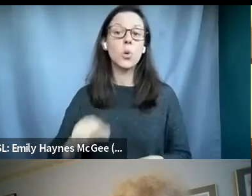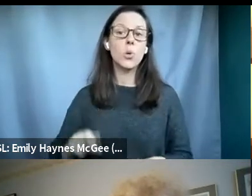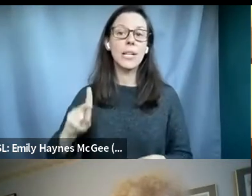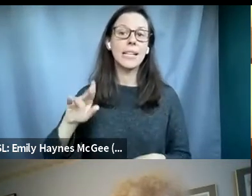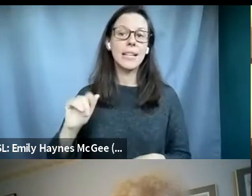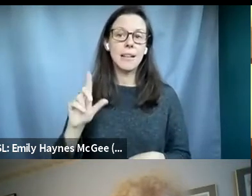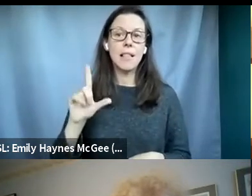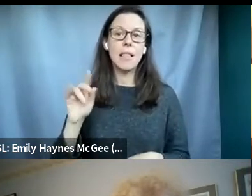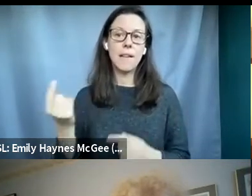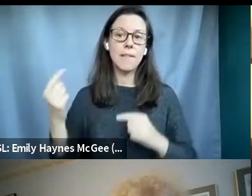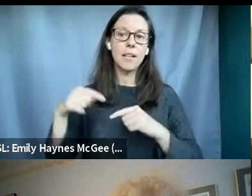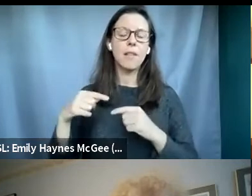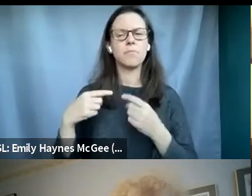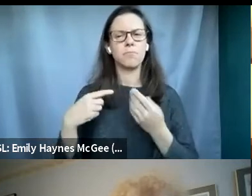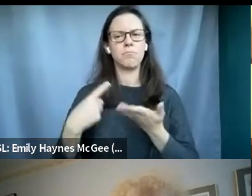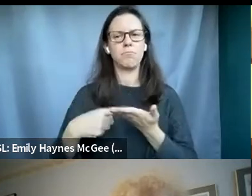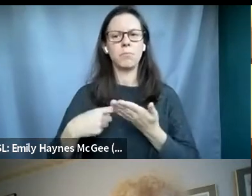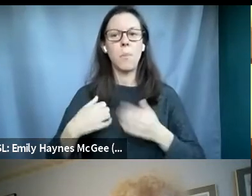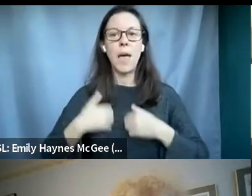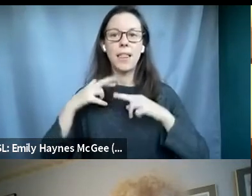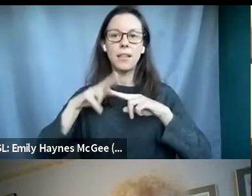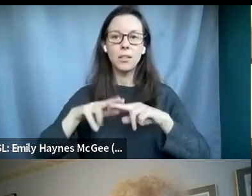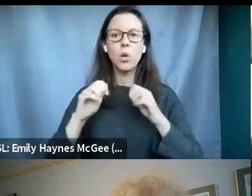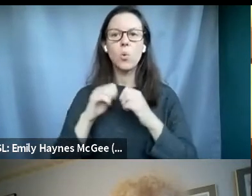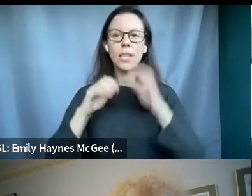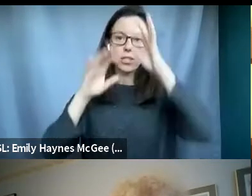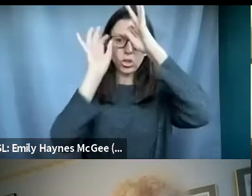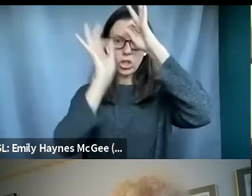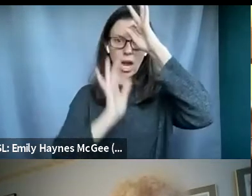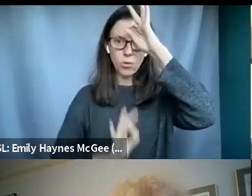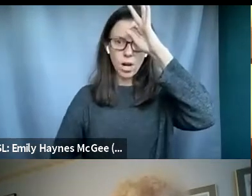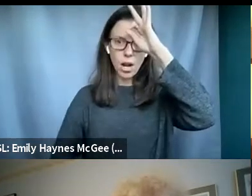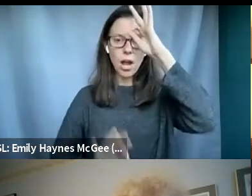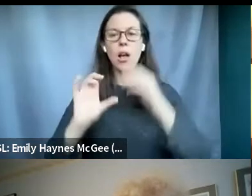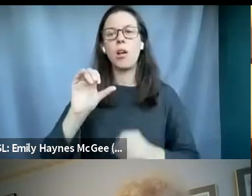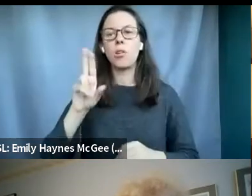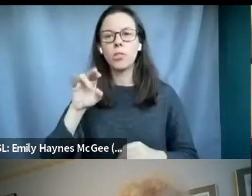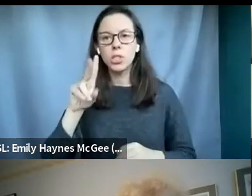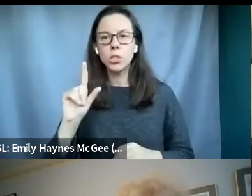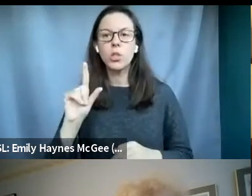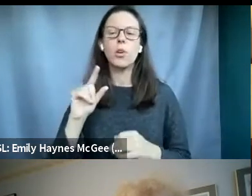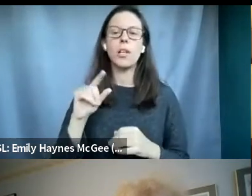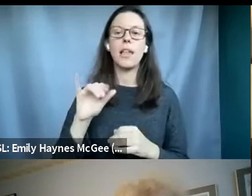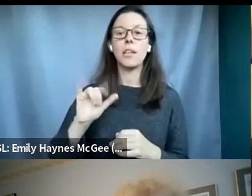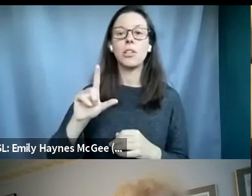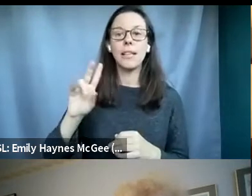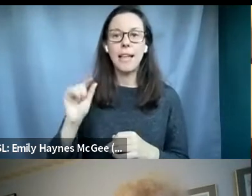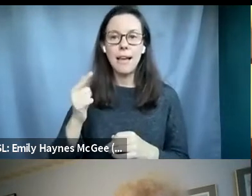workshop with shock crystals and ylang and herbs and lots of different amazingness and